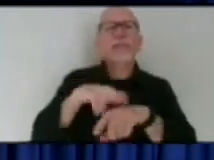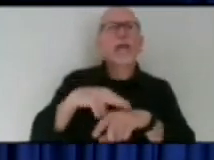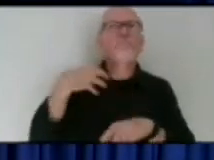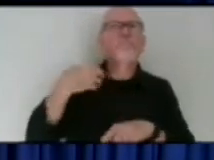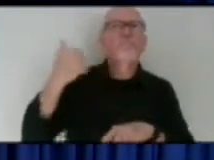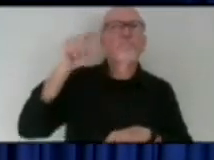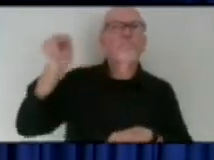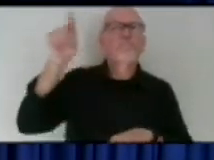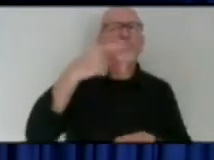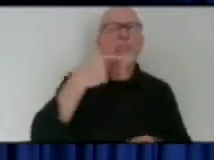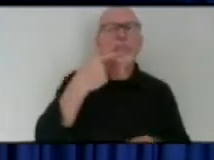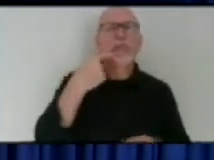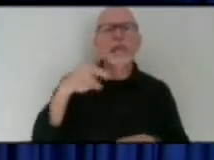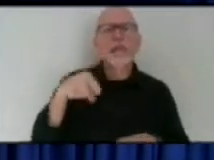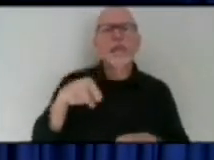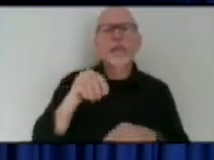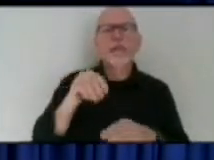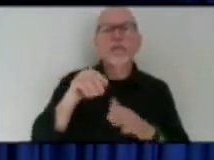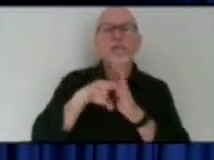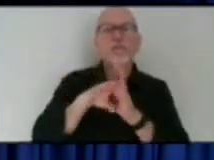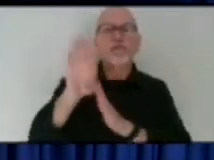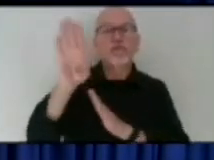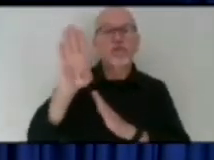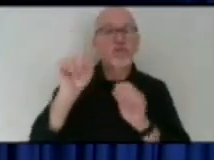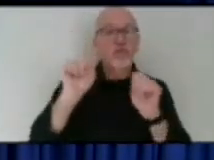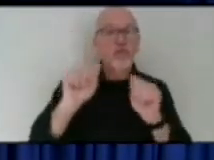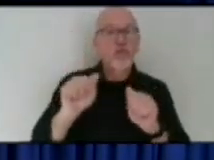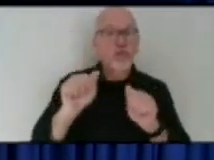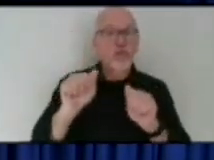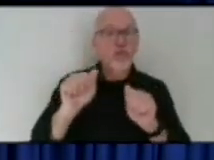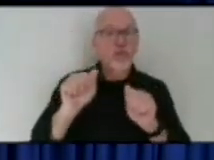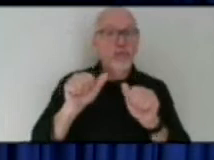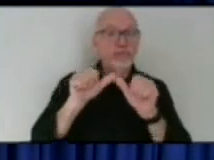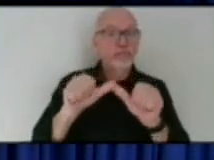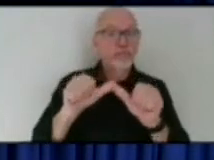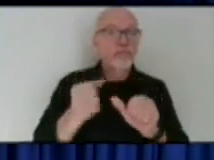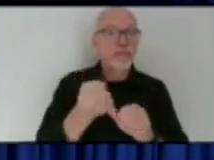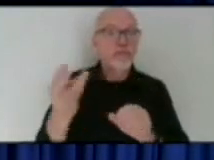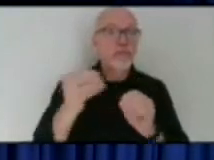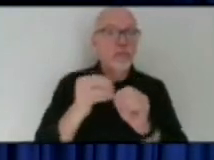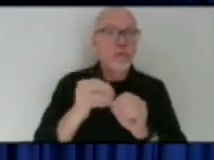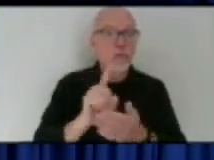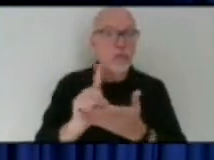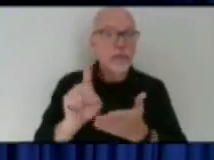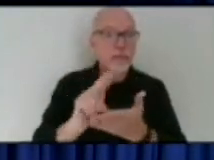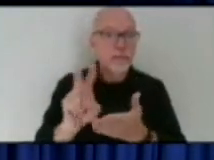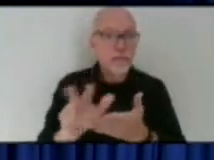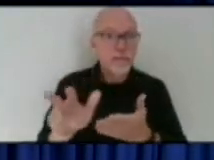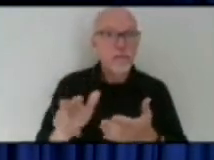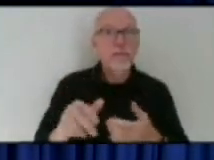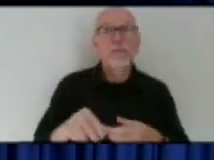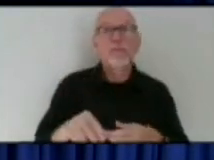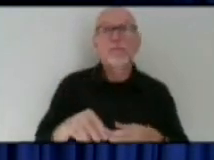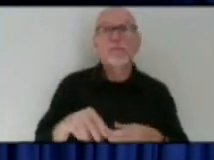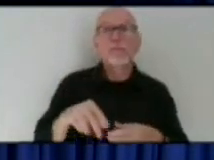that this surge could last several more weeks. So do you expect that? I mean,